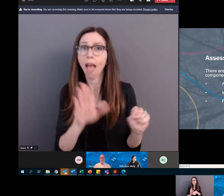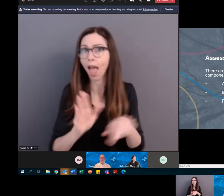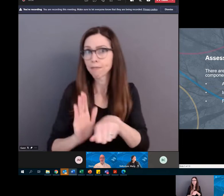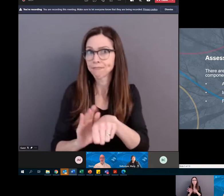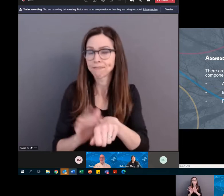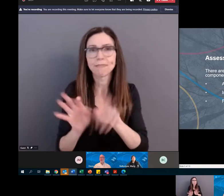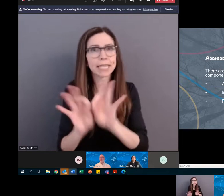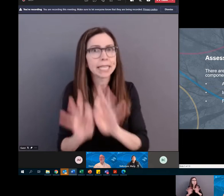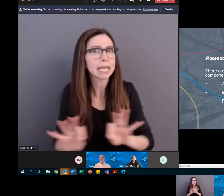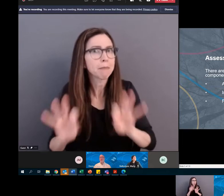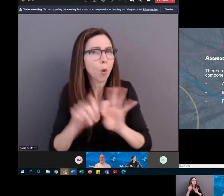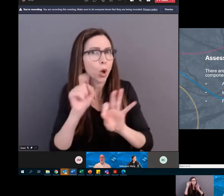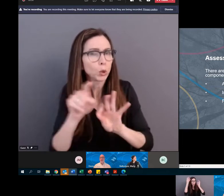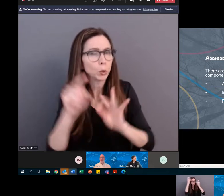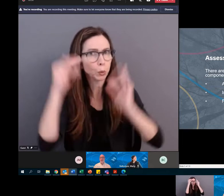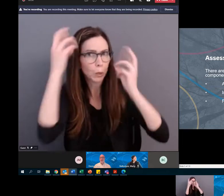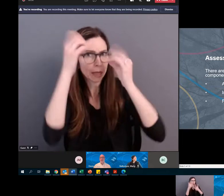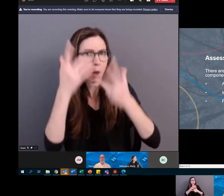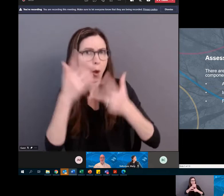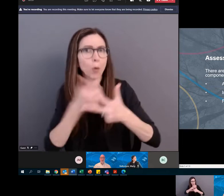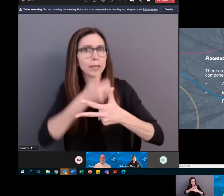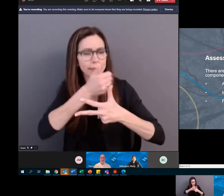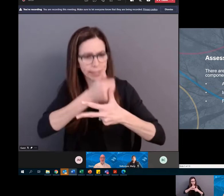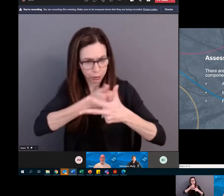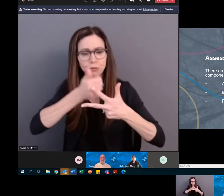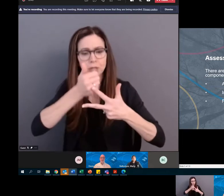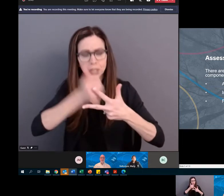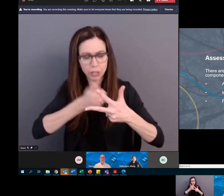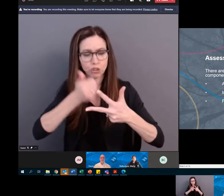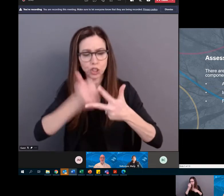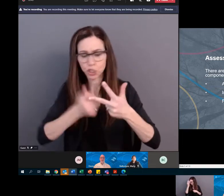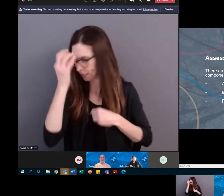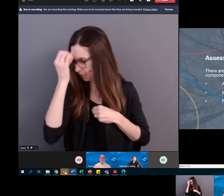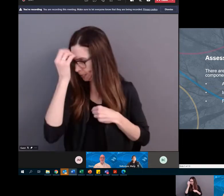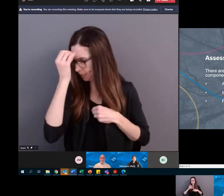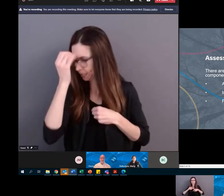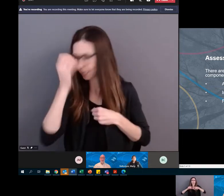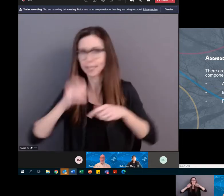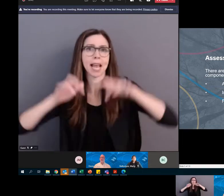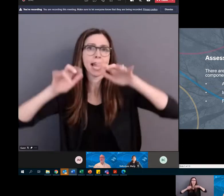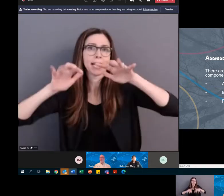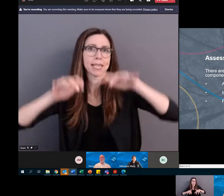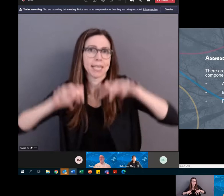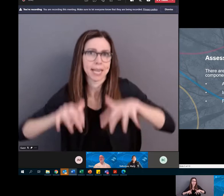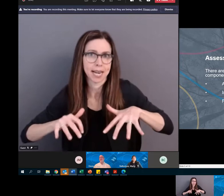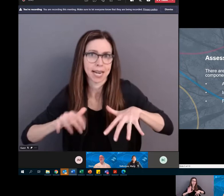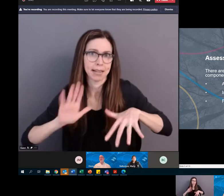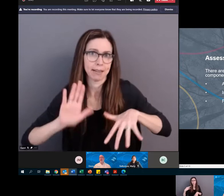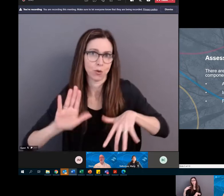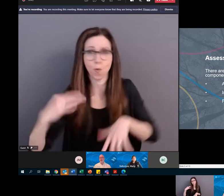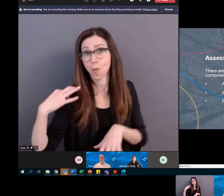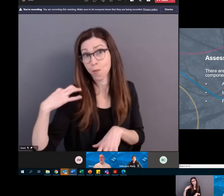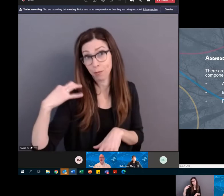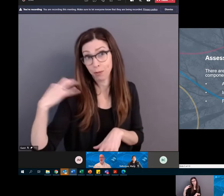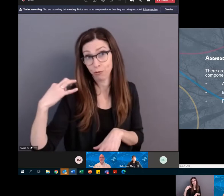and address each of these criteria when you are preparing your application. The first assessment criterion is